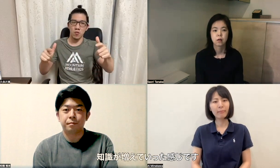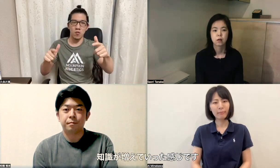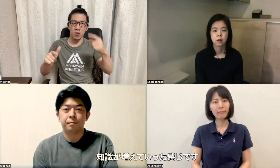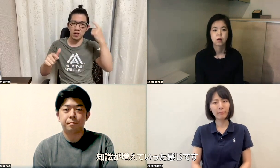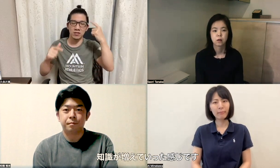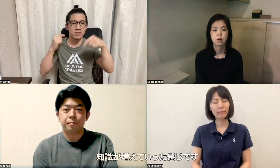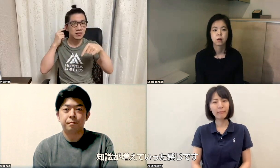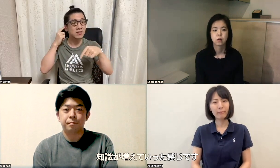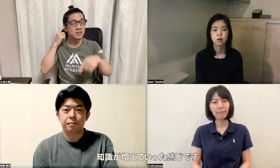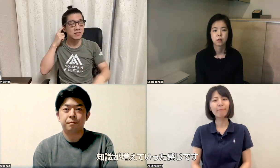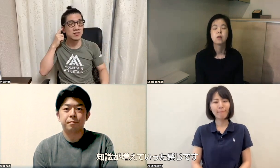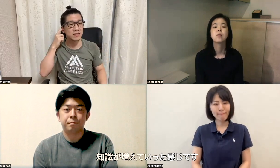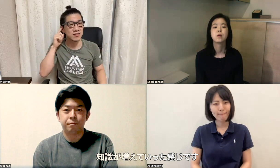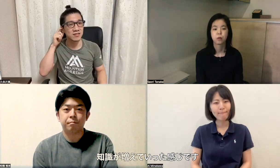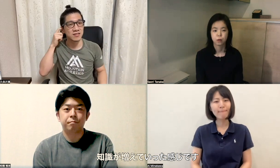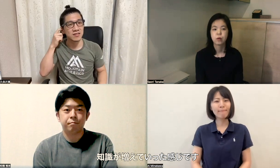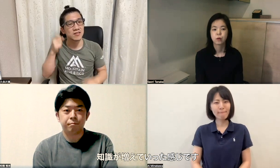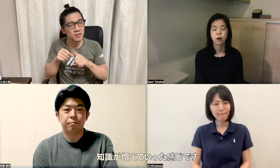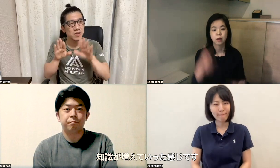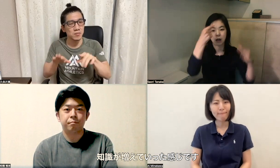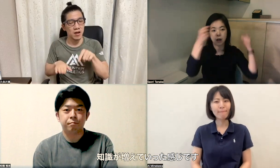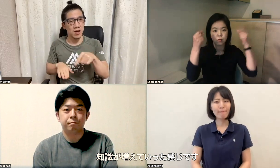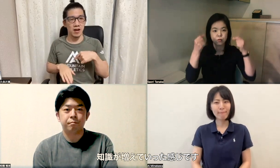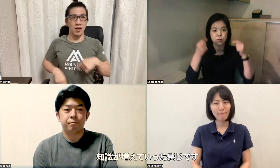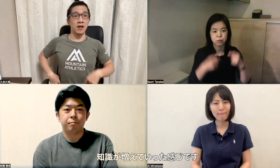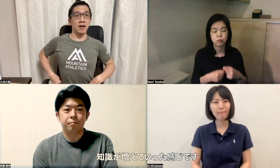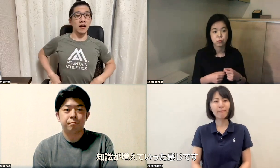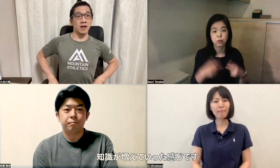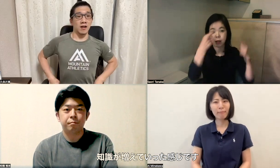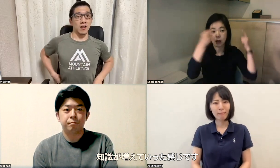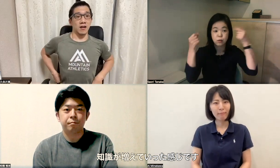about places and situations based on theories.